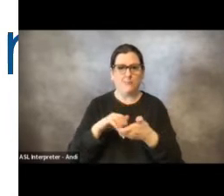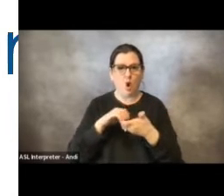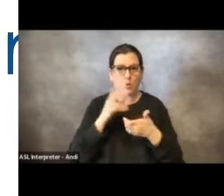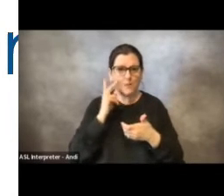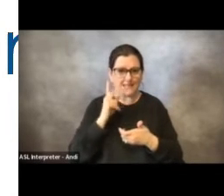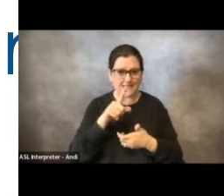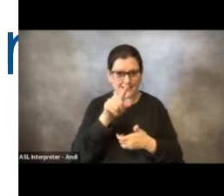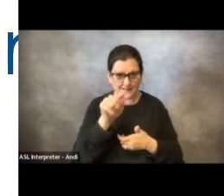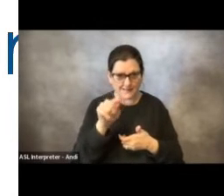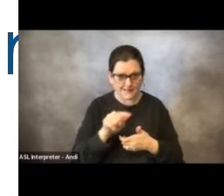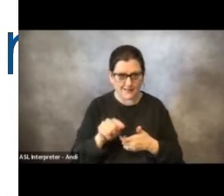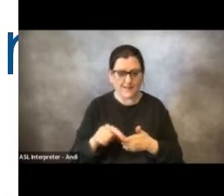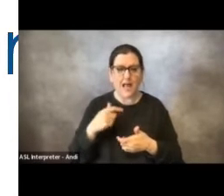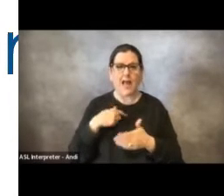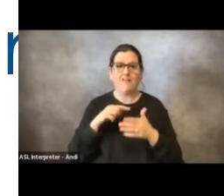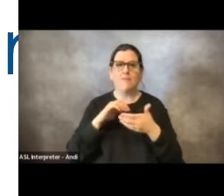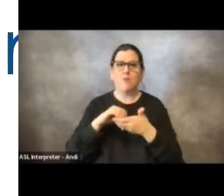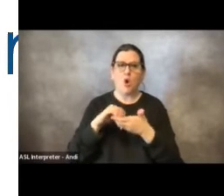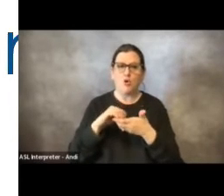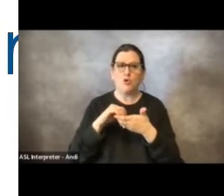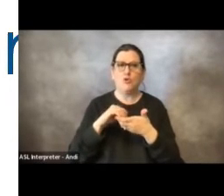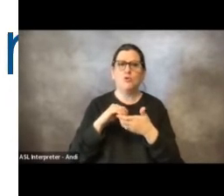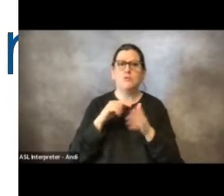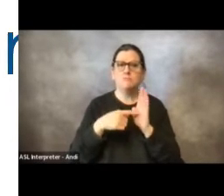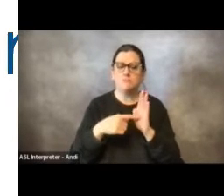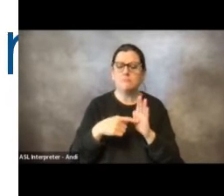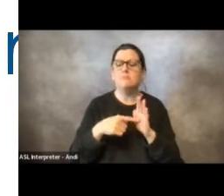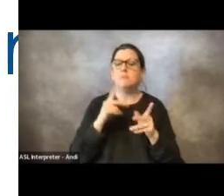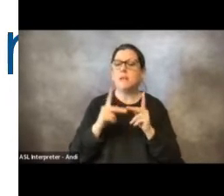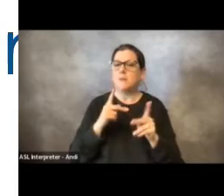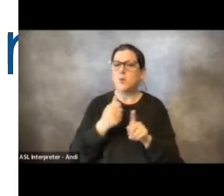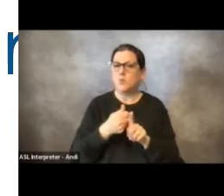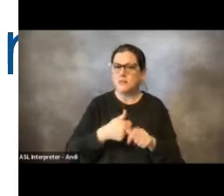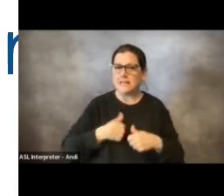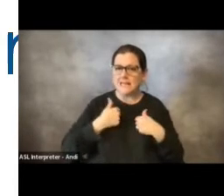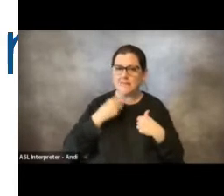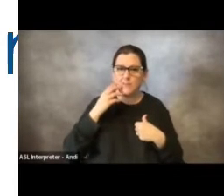partners, representing individuals with lived experiences through Green Mountain Self Advocates,